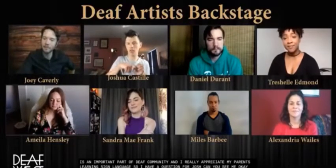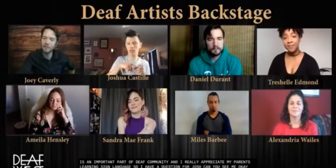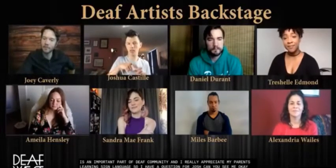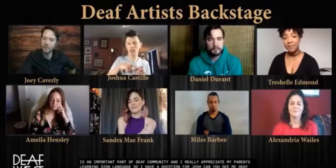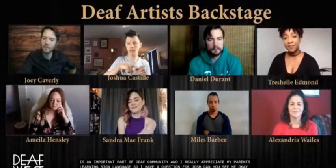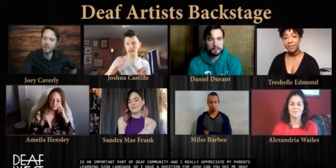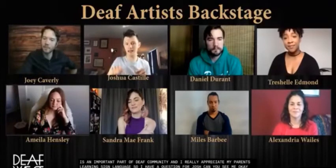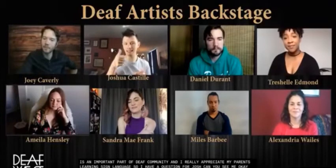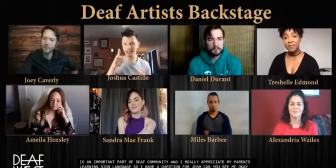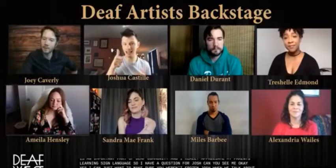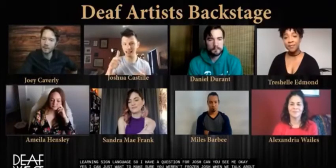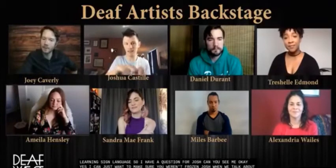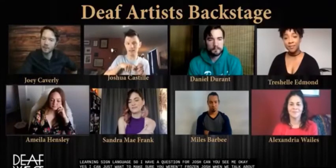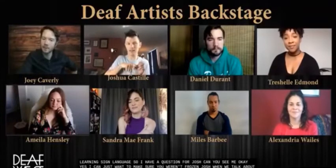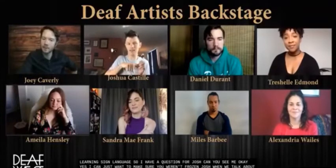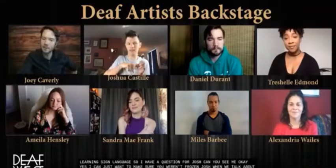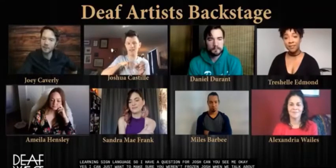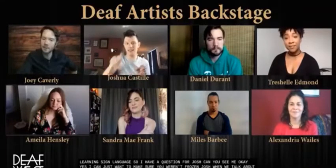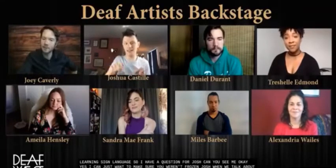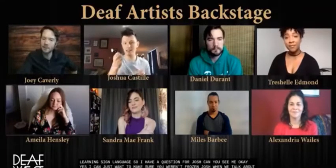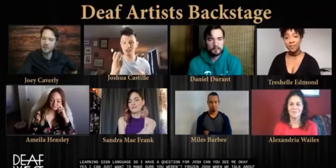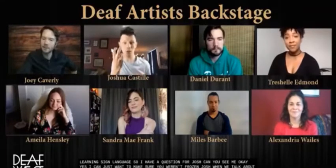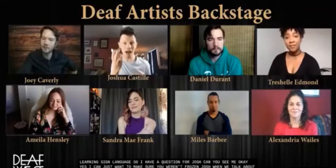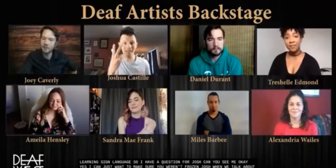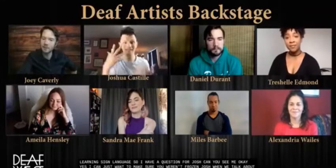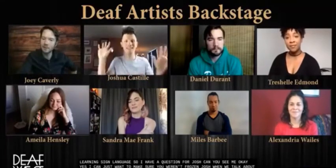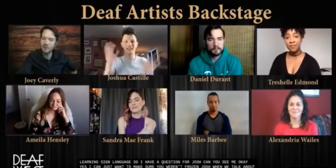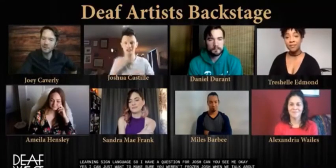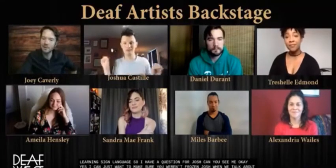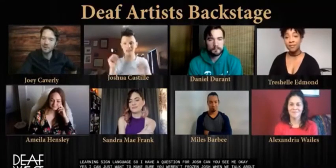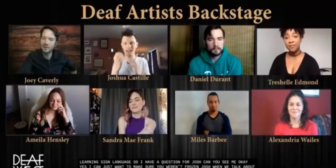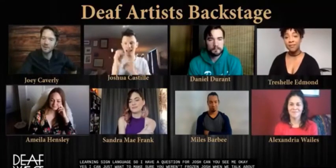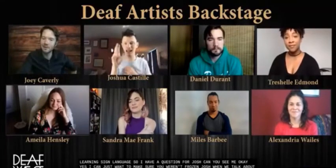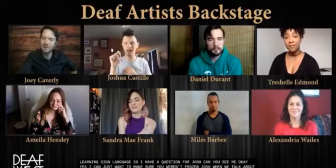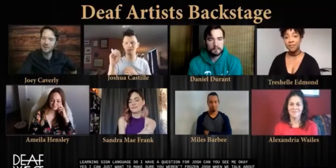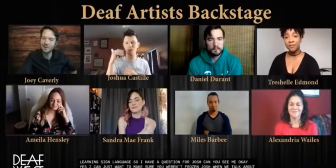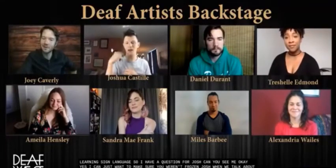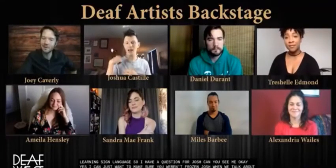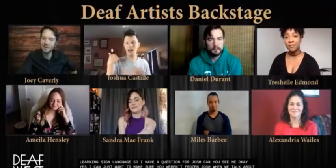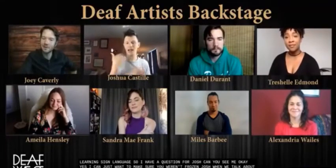I was 8 years old, and then I came back out at 10, and again at 12.